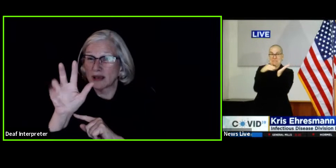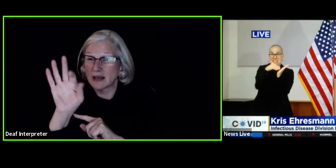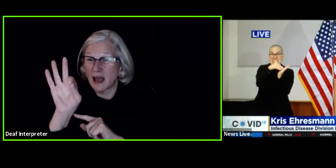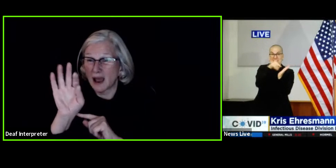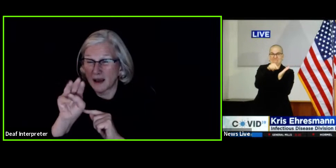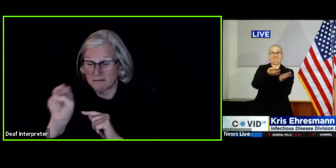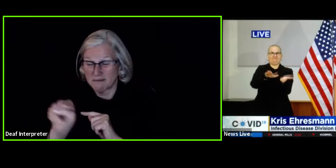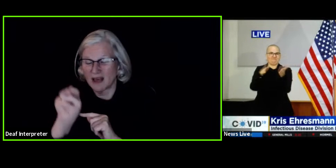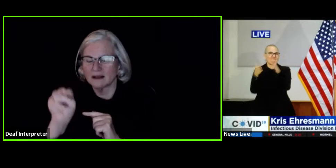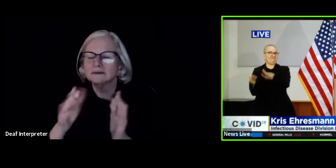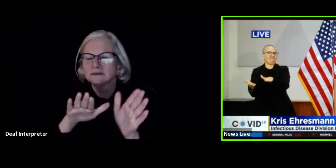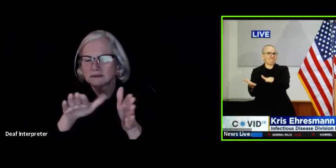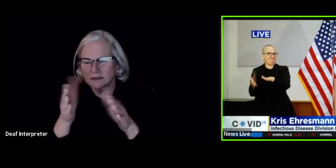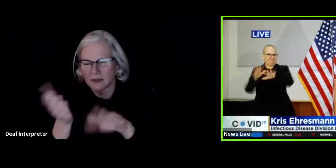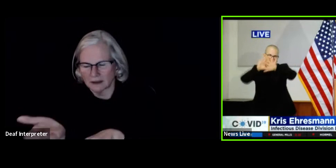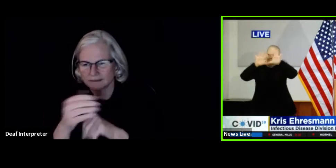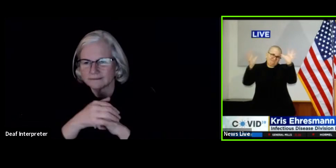1.39 MILLION DEATHS WORLDWIDE.